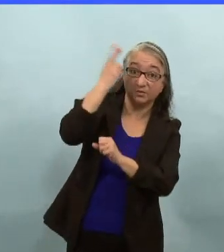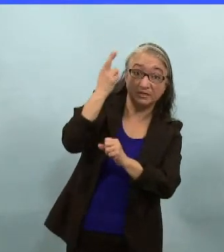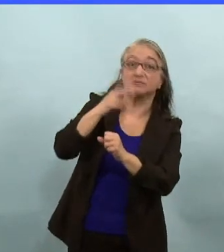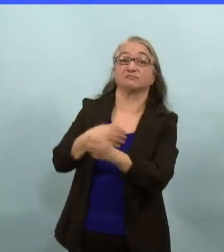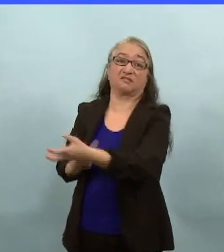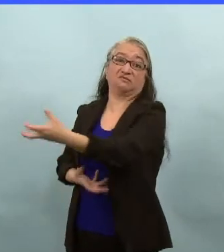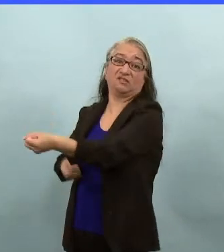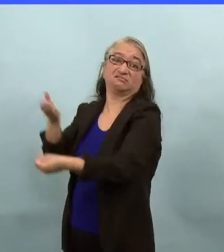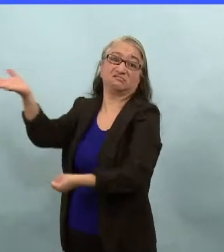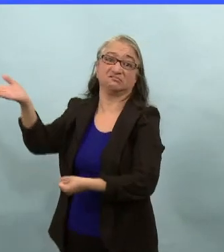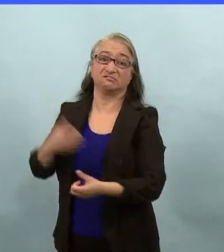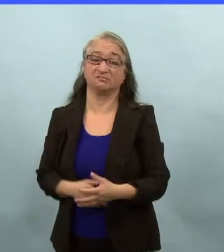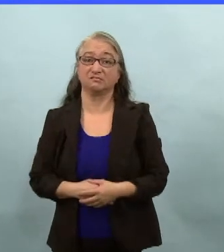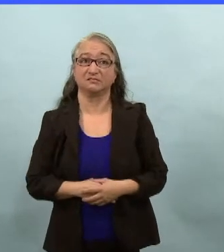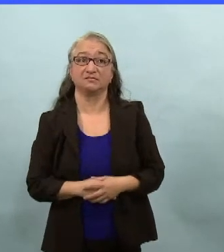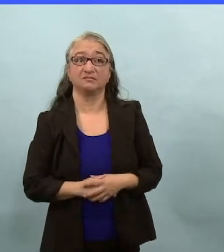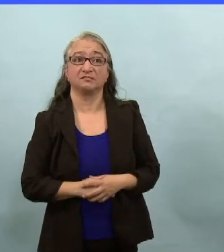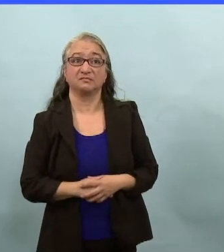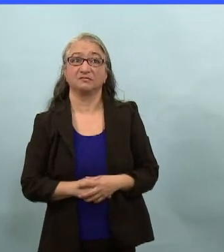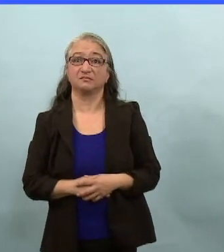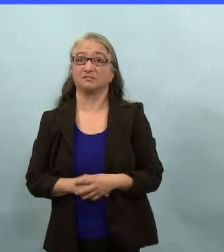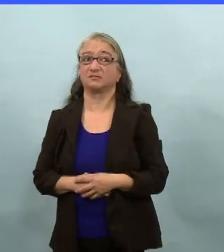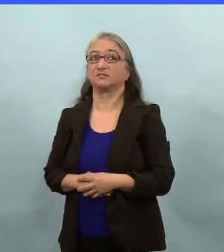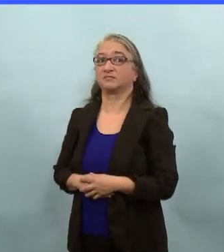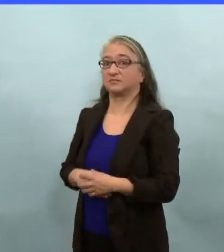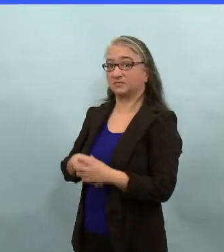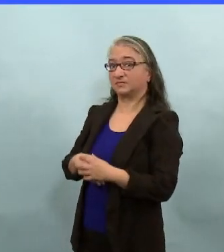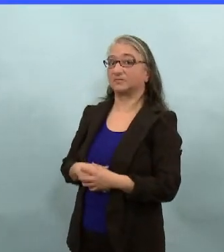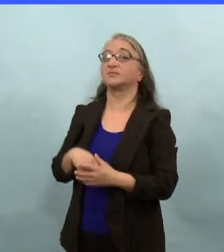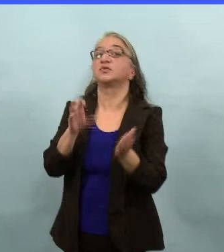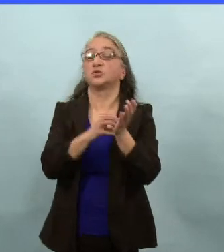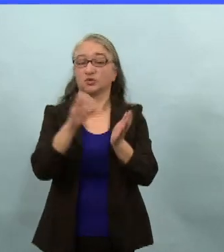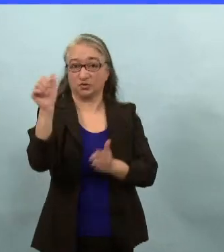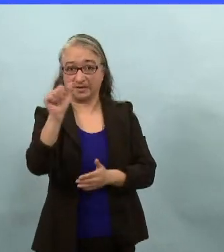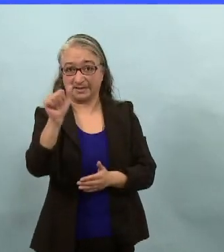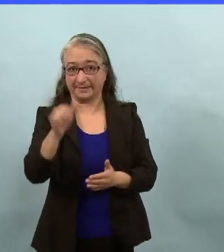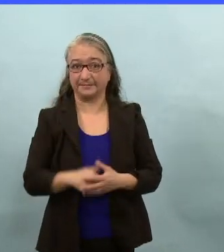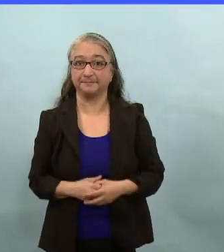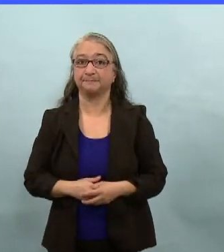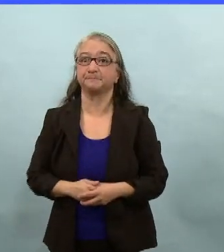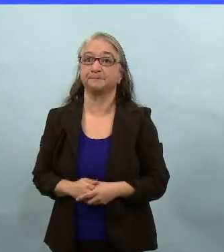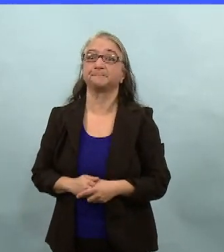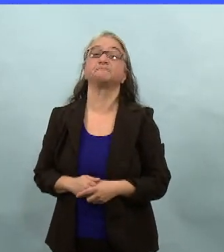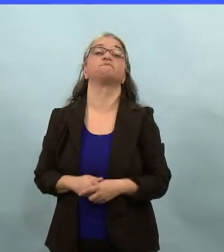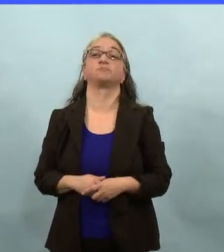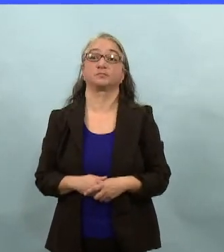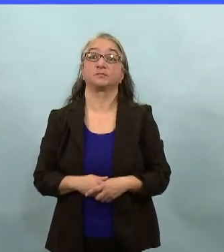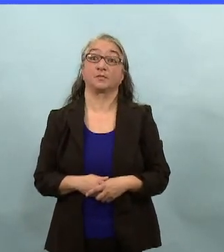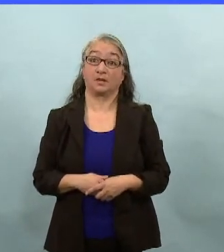i mean i could just add into that a little bit here so when these charts are reviewed they are reviewed uh some instances are very black and white and